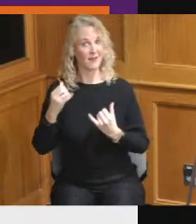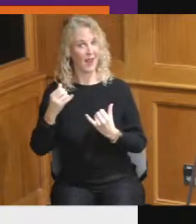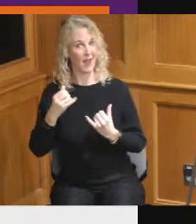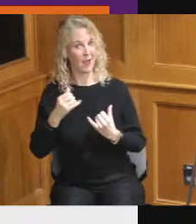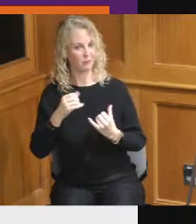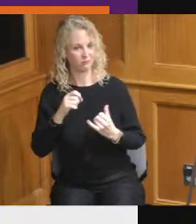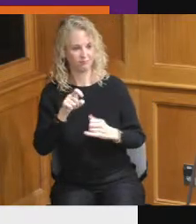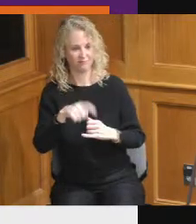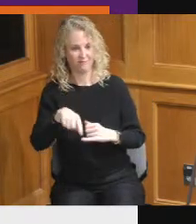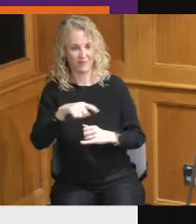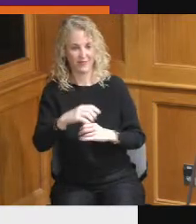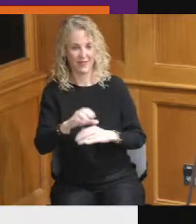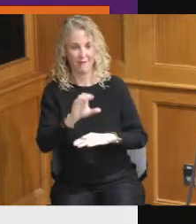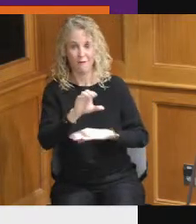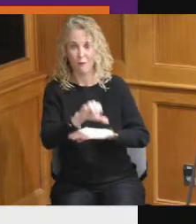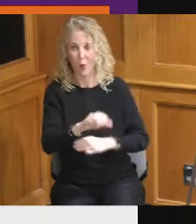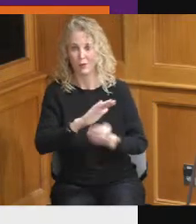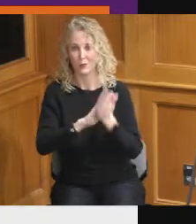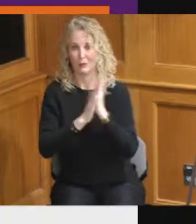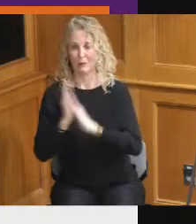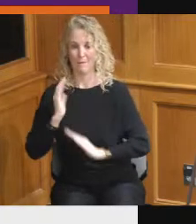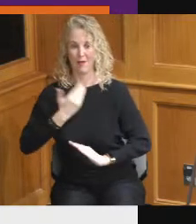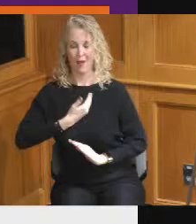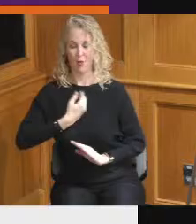that is a group of developers who all of a sudden have done affordable housing and are comfortable